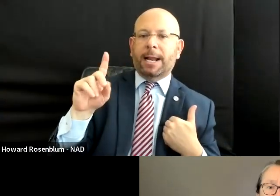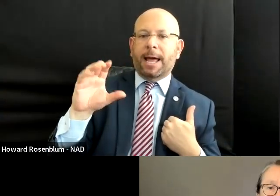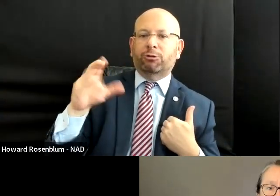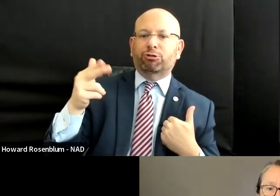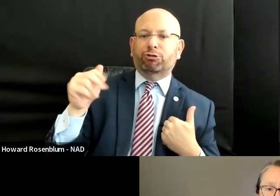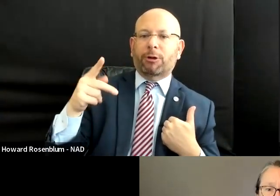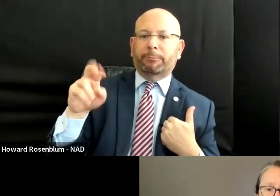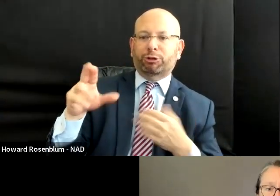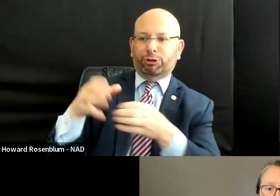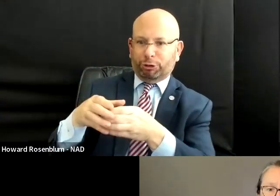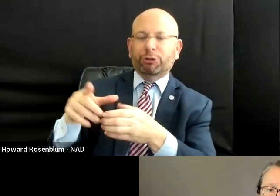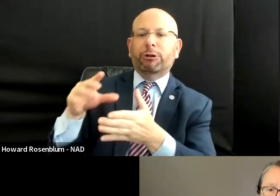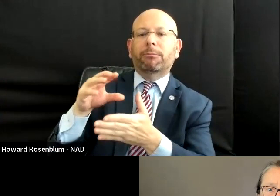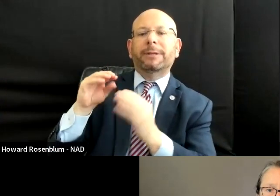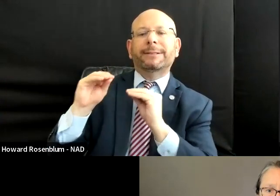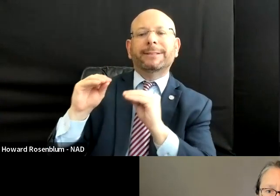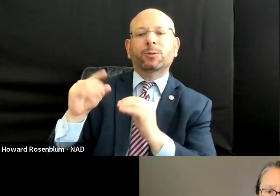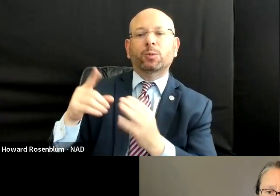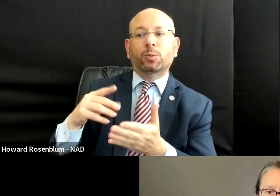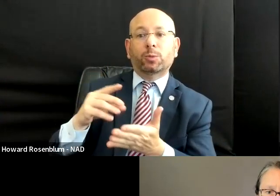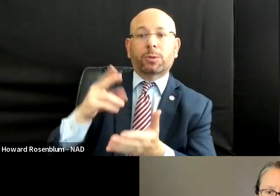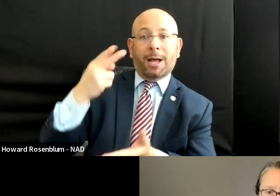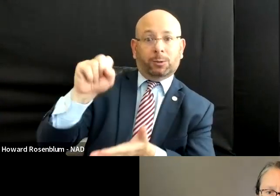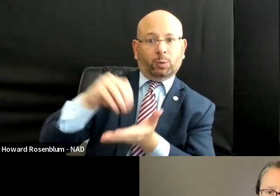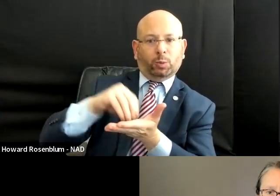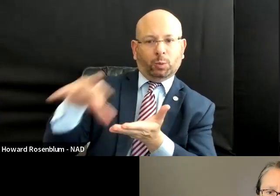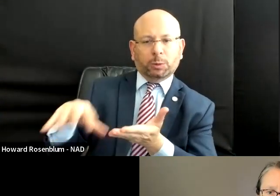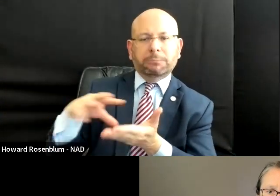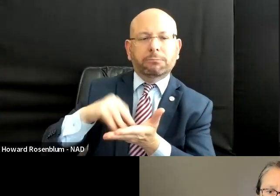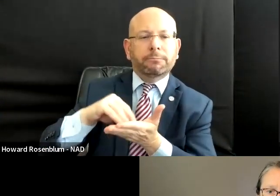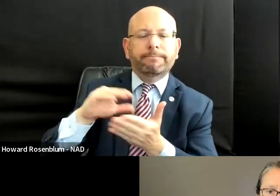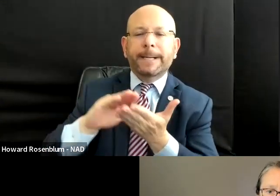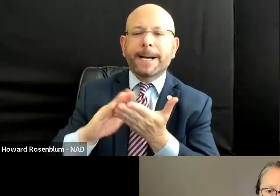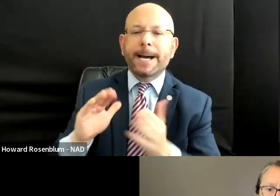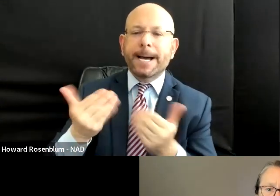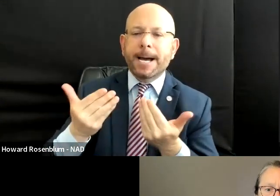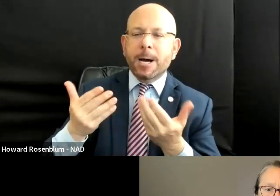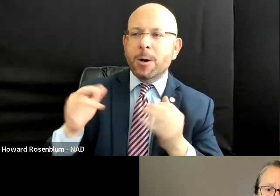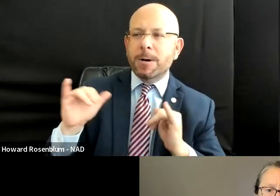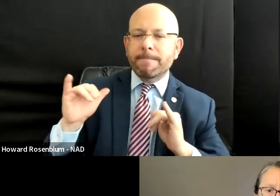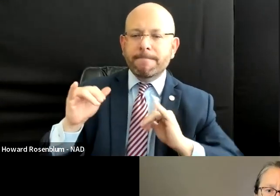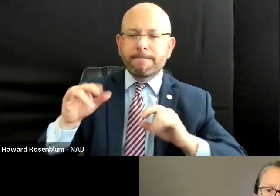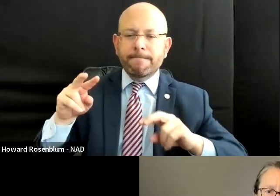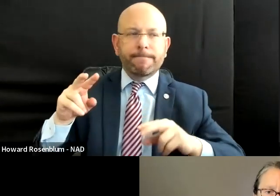YLC. We also also have Junior NAD which is for Deaf schools all